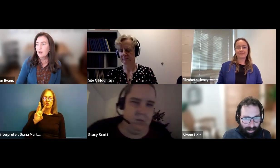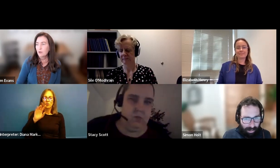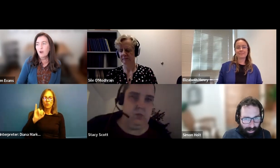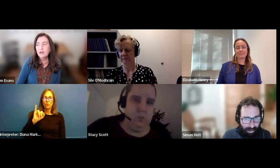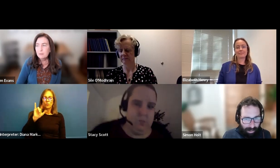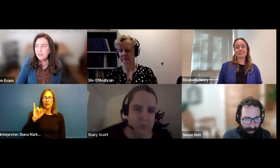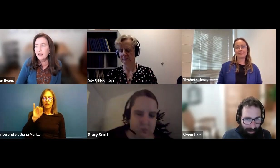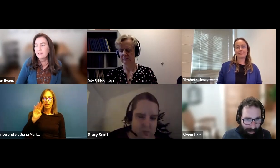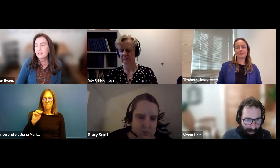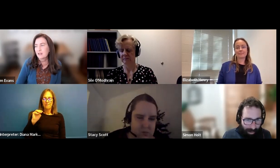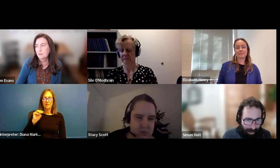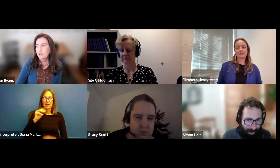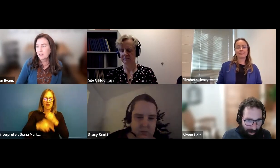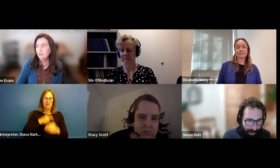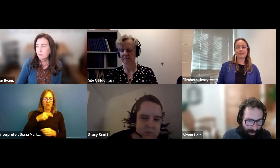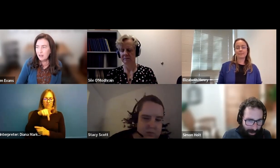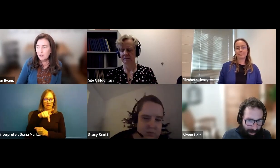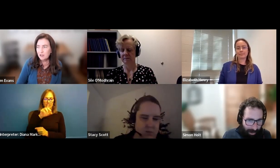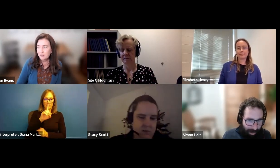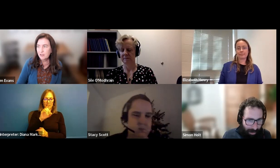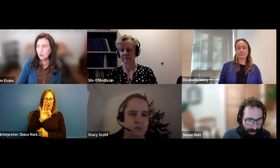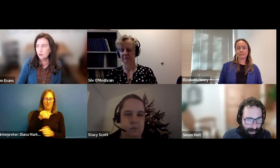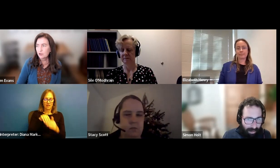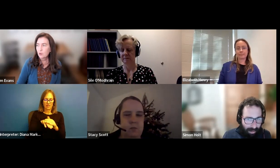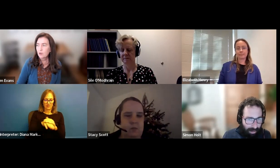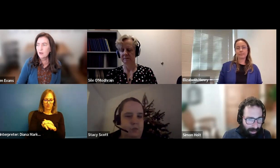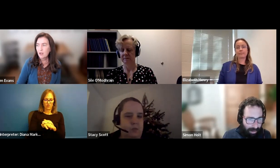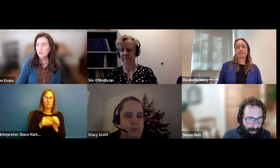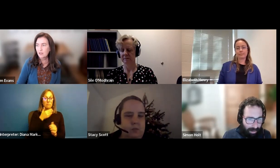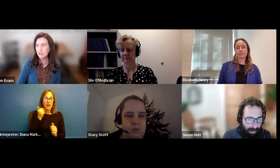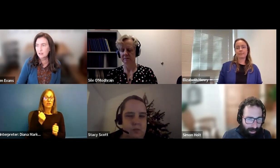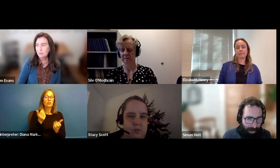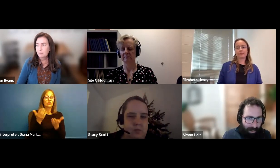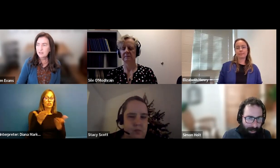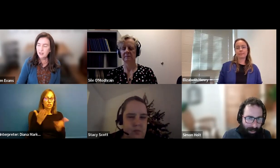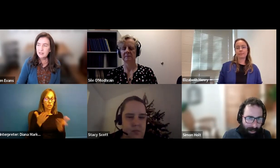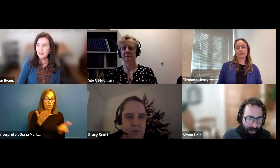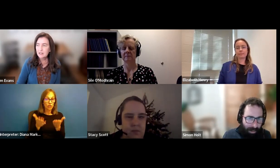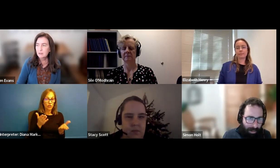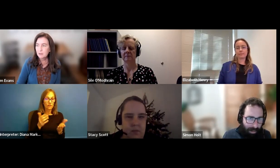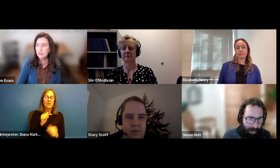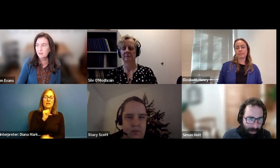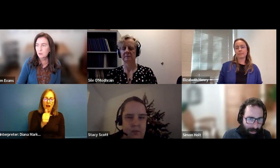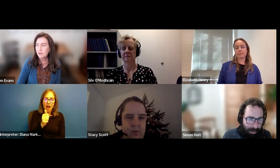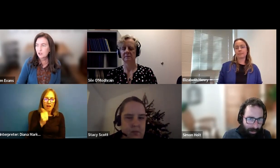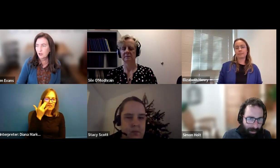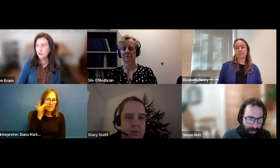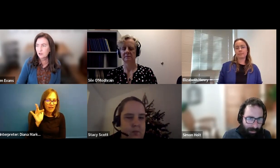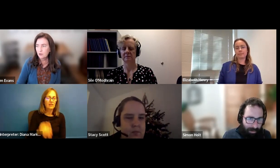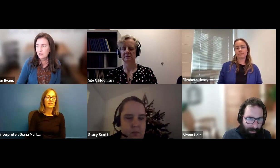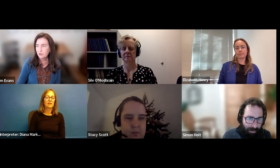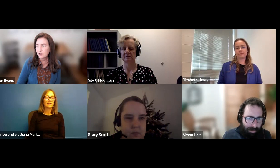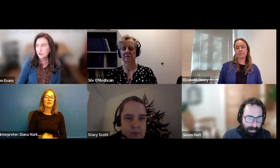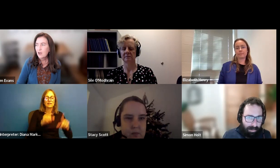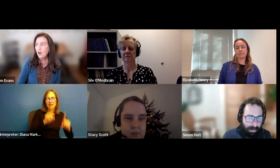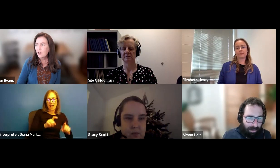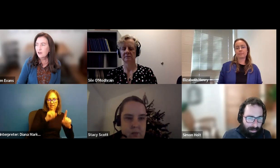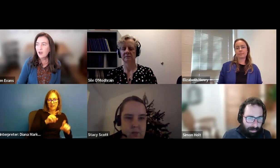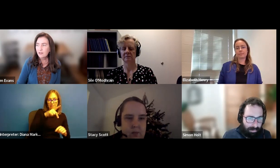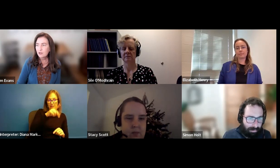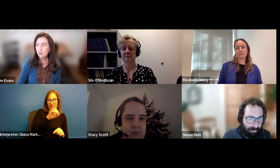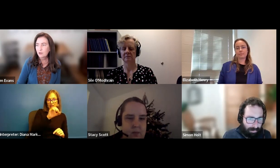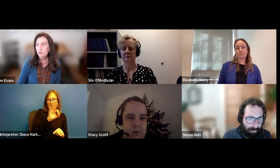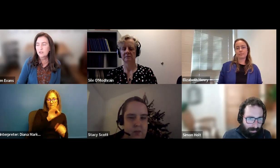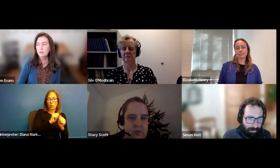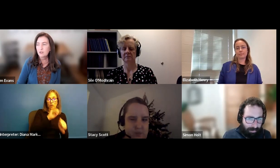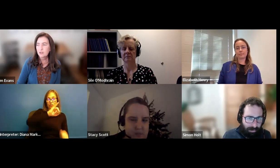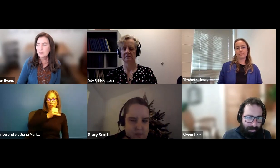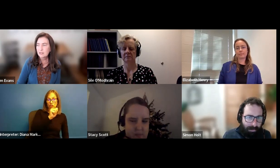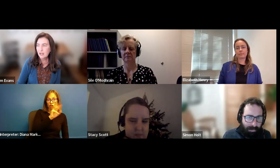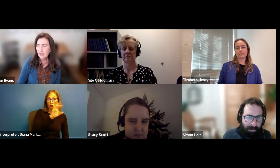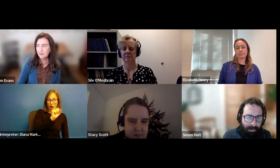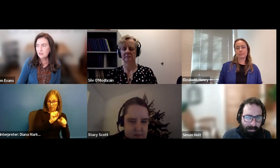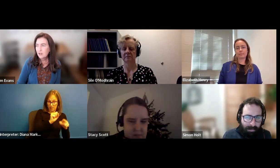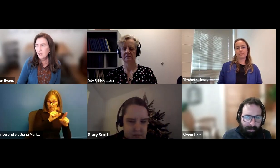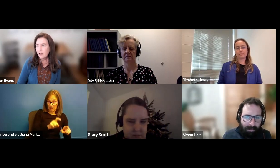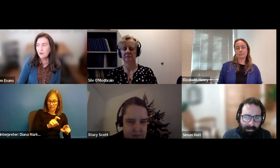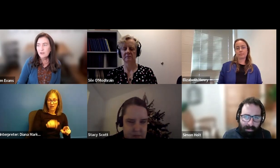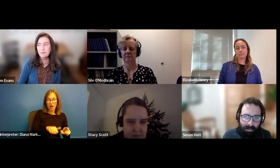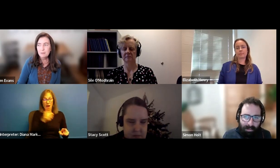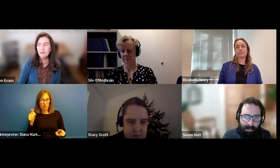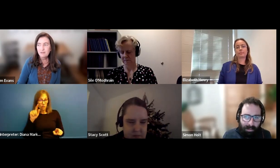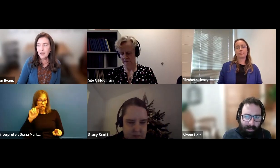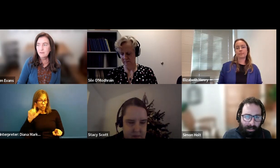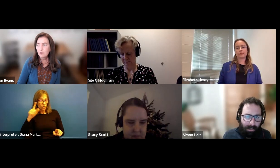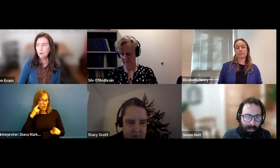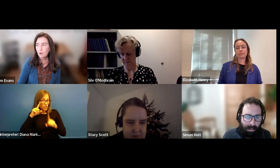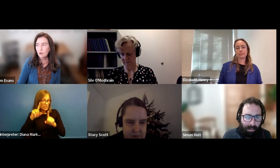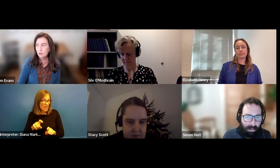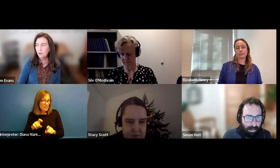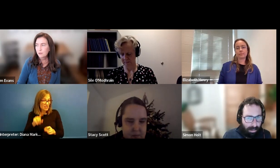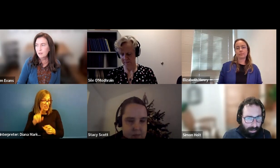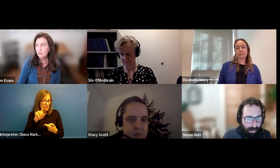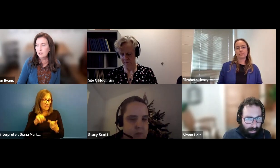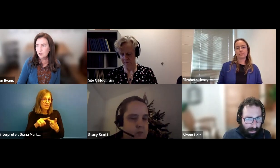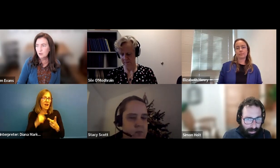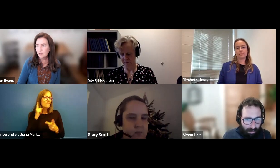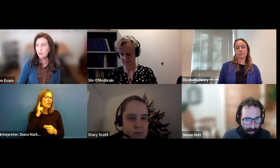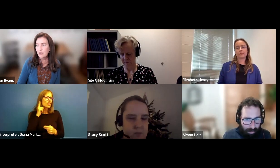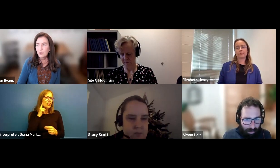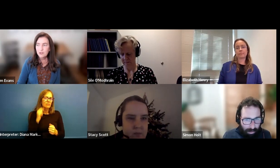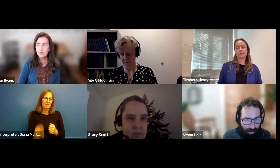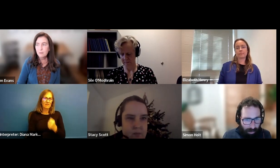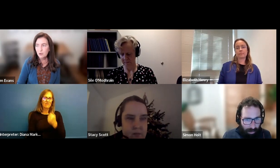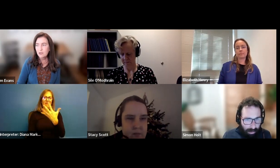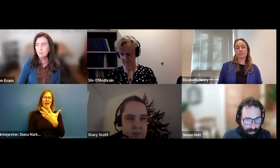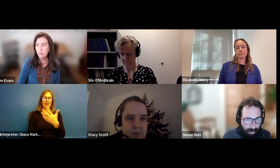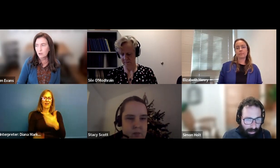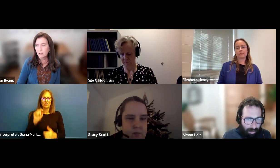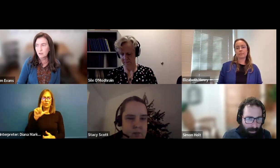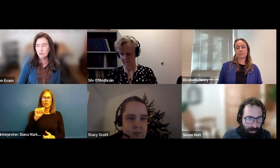Gwen Evans: regarding pdf accessibility for better serving users who are non-sided, besides testing Pdf with the jaws. Screen. Reader: other other tools we should be using to test i've heard that maybe five or more tools may be used, which are the most important.